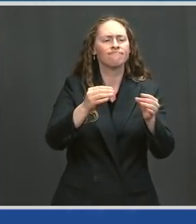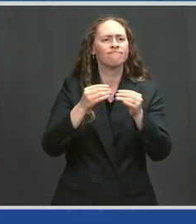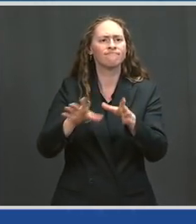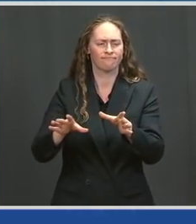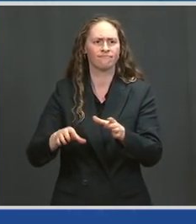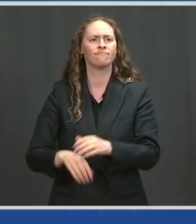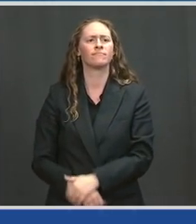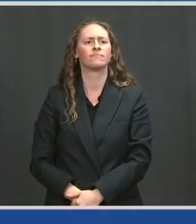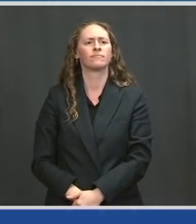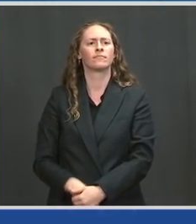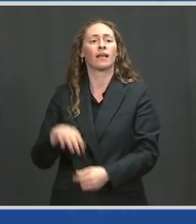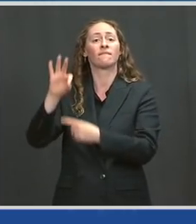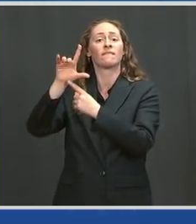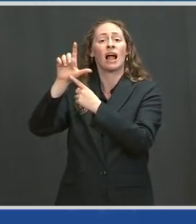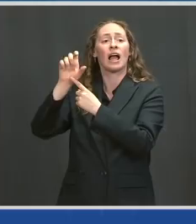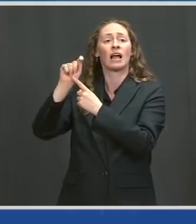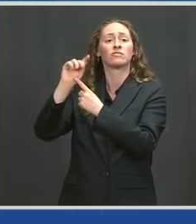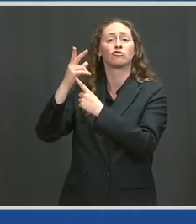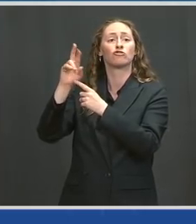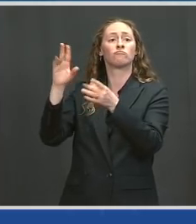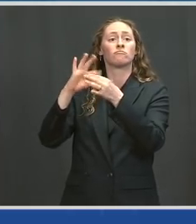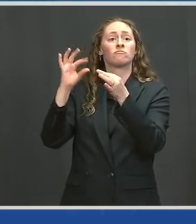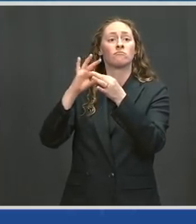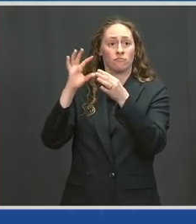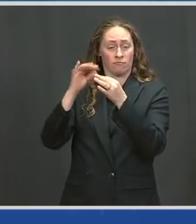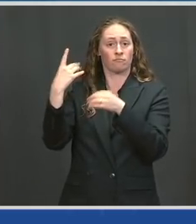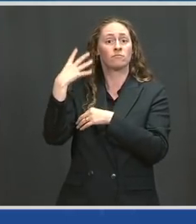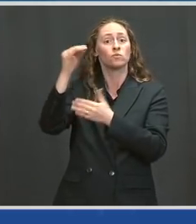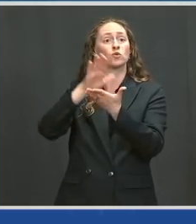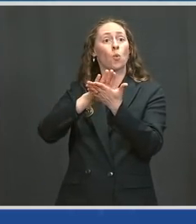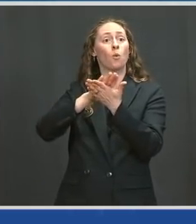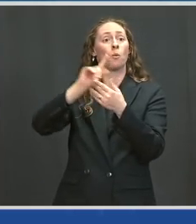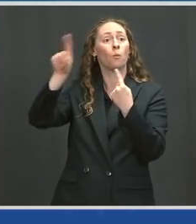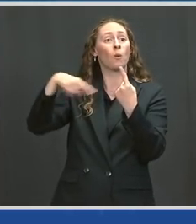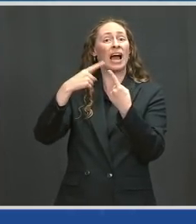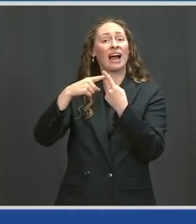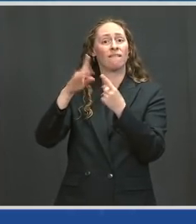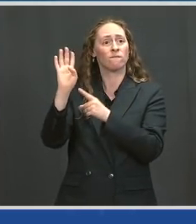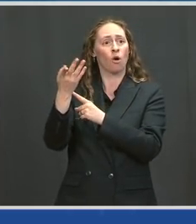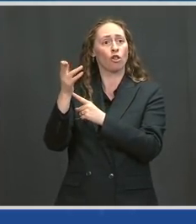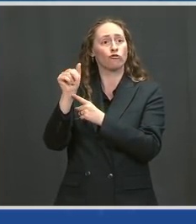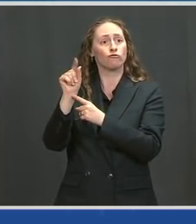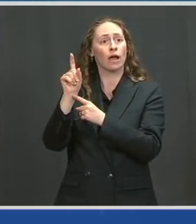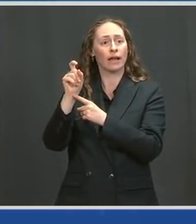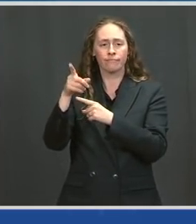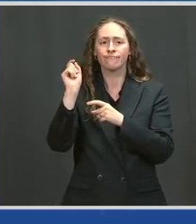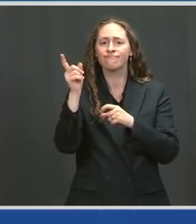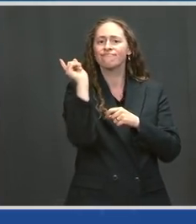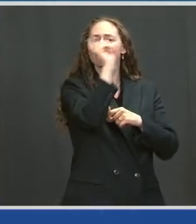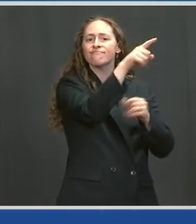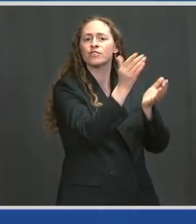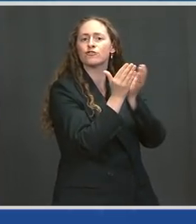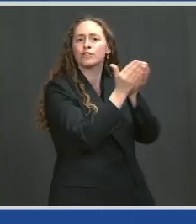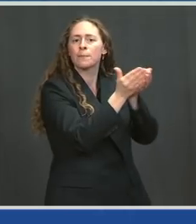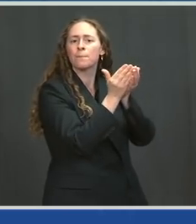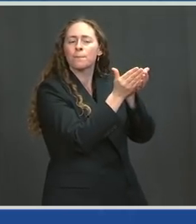and eventually found work in the shipyards as a domestic worker. Mr. Van Ellis has shared how even after enlisting